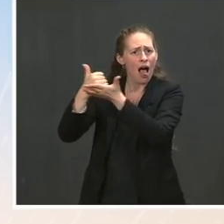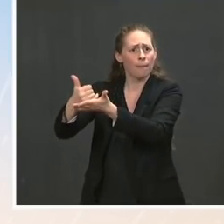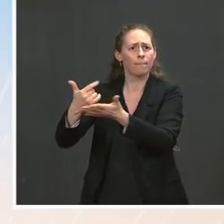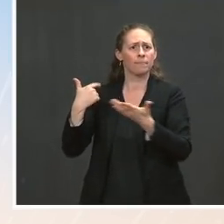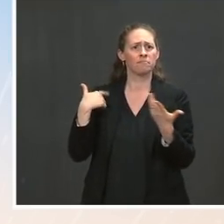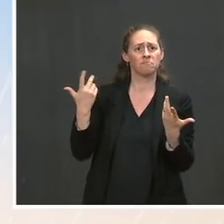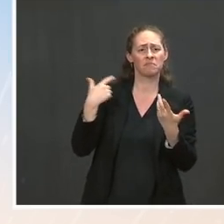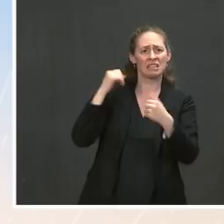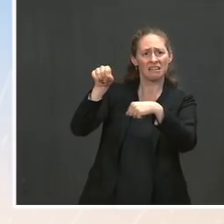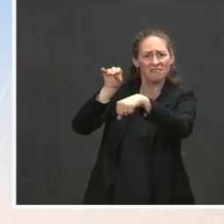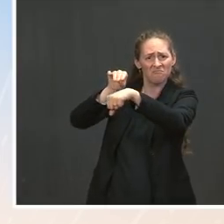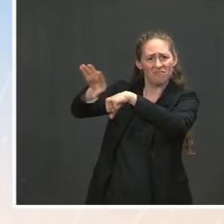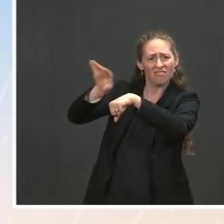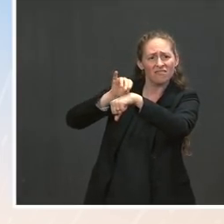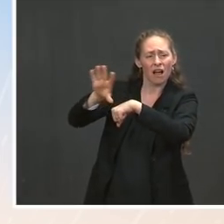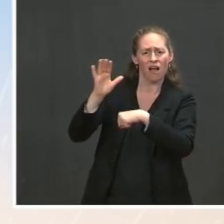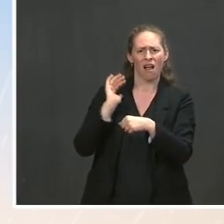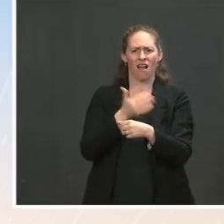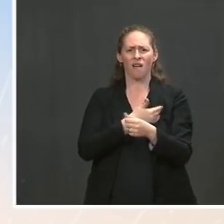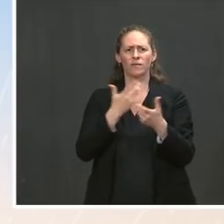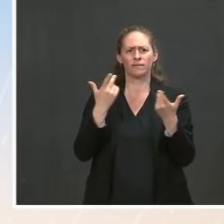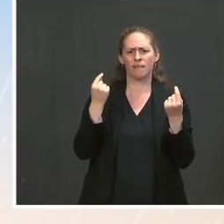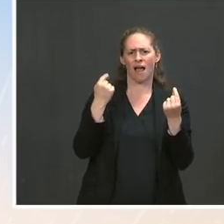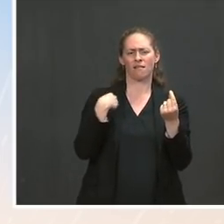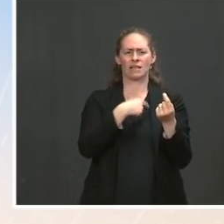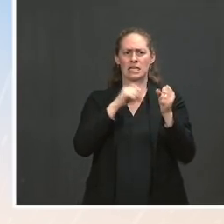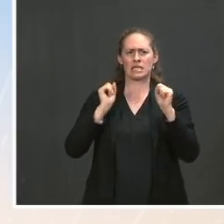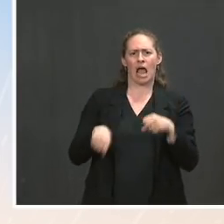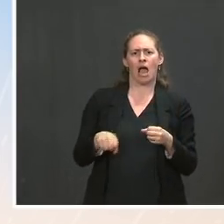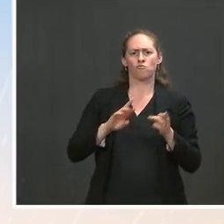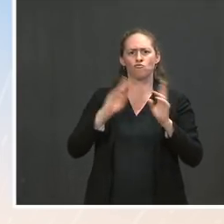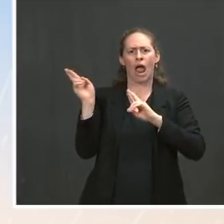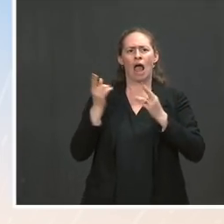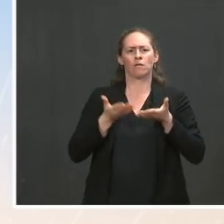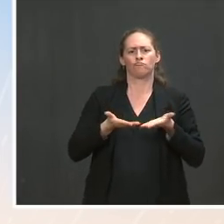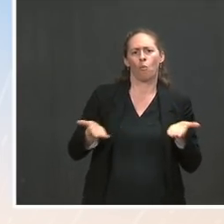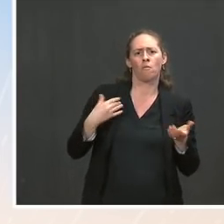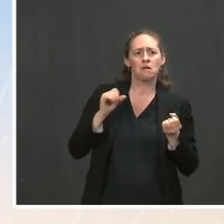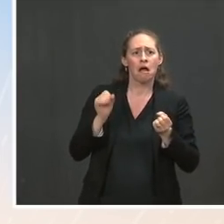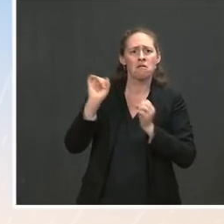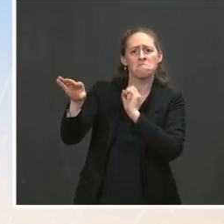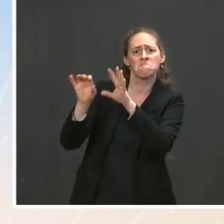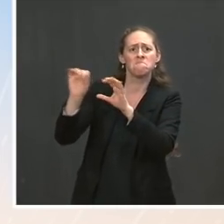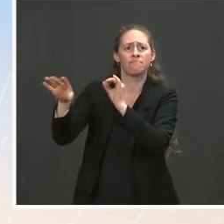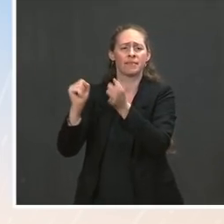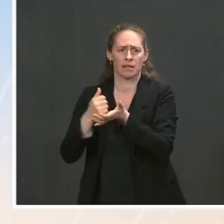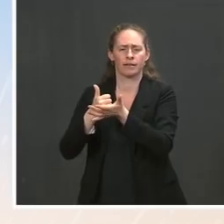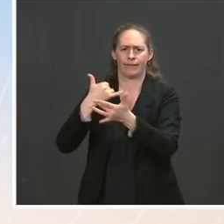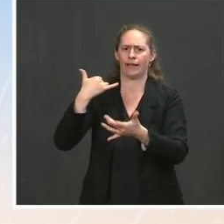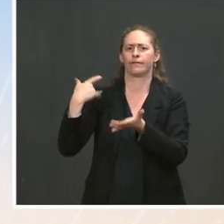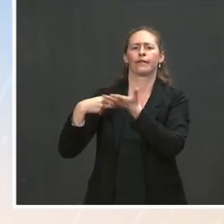about how we can best support their efforts. So, those conversations are ongoing and hopefully we'll have more to say about that soon.